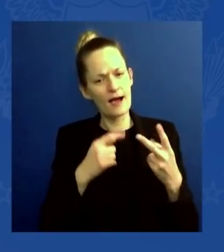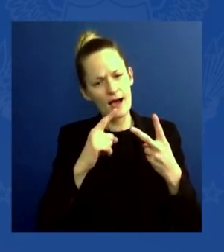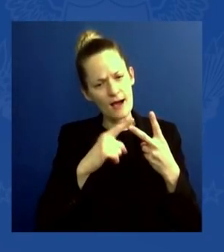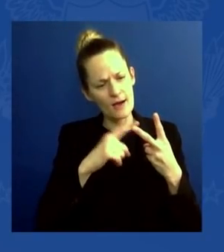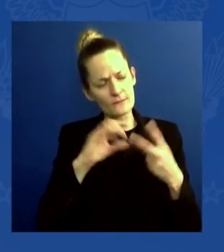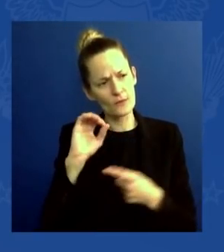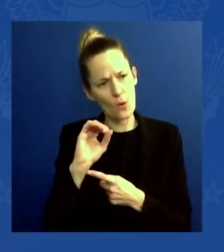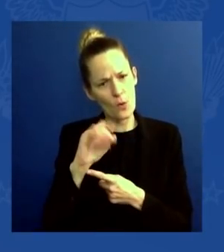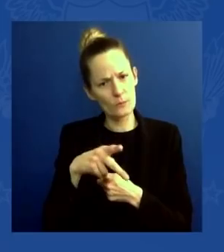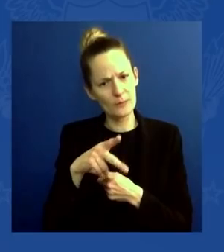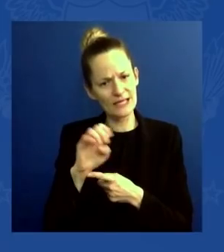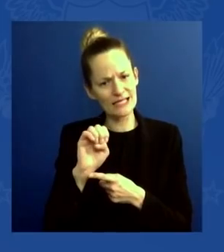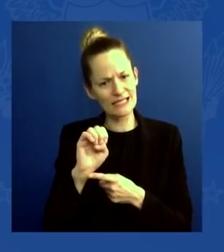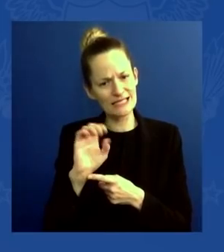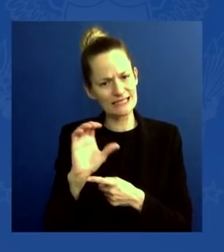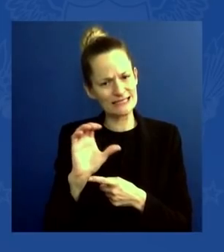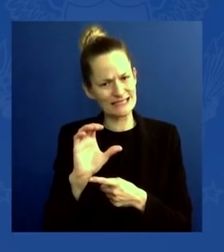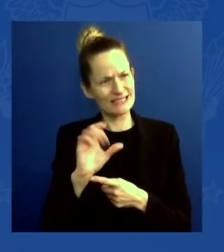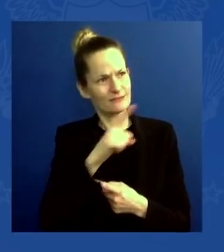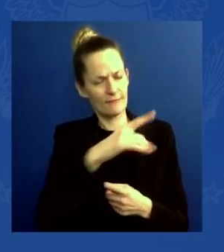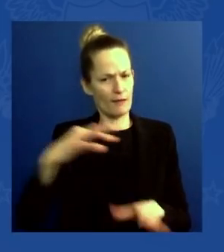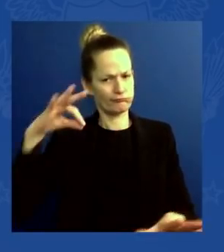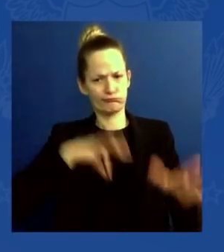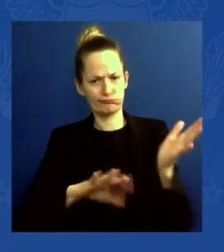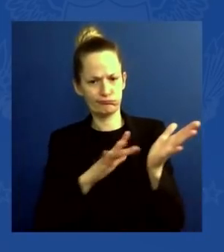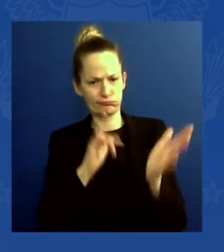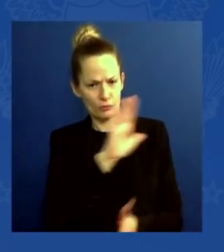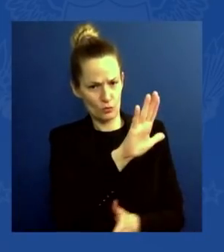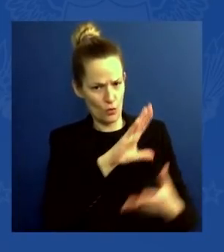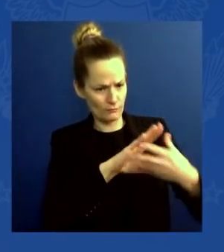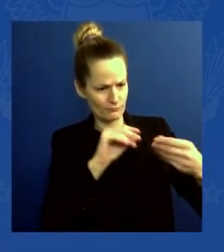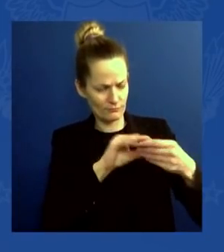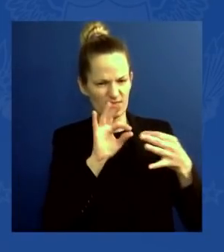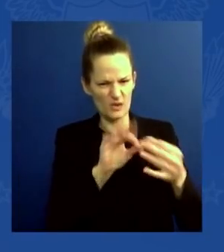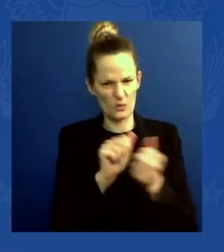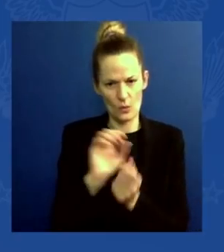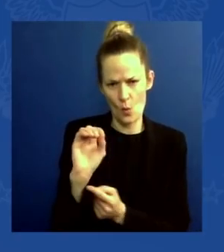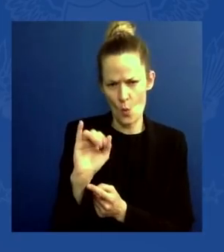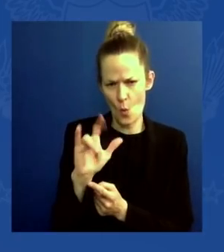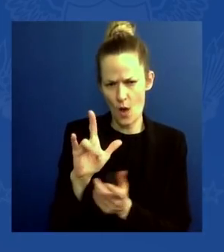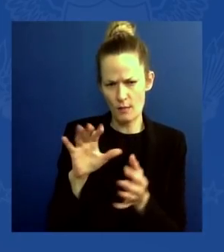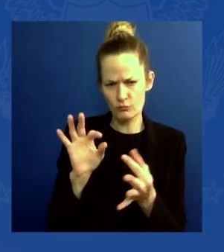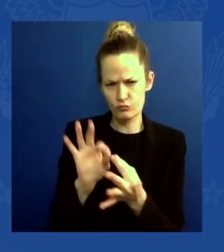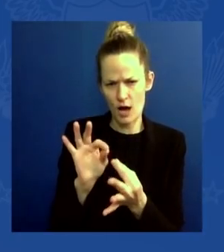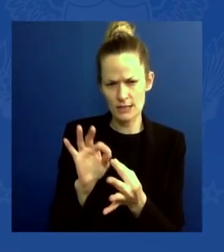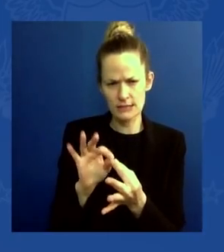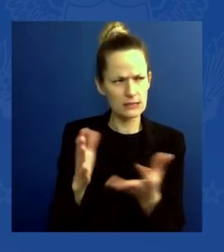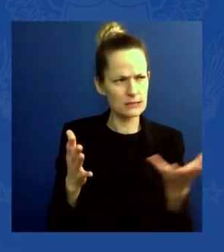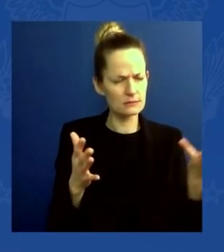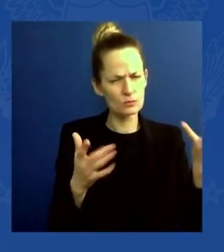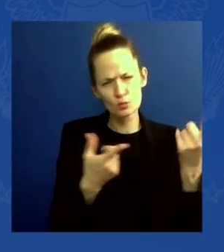I'm not anticipating that OPEC would respond, that Russia and/or Saudi Arabia would respond.